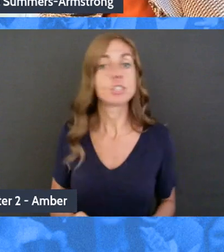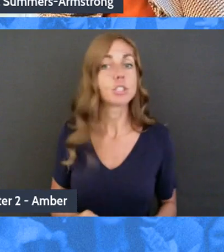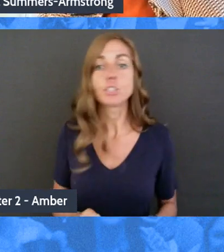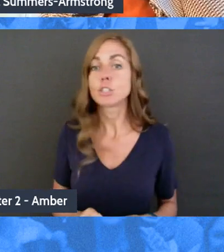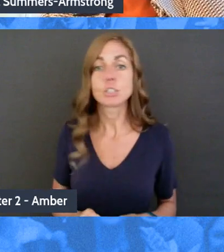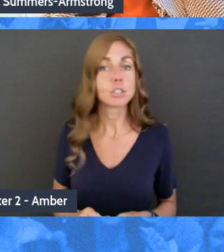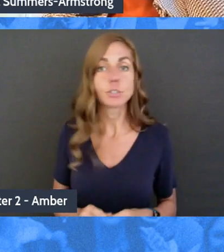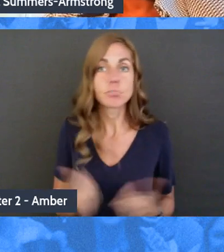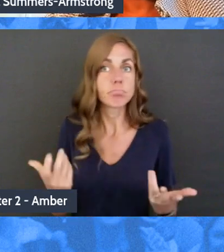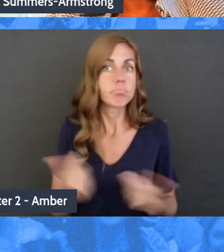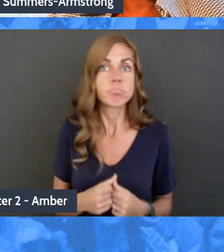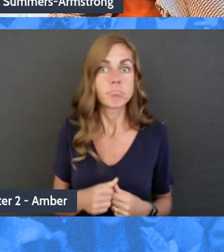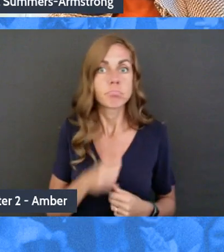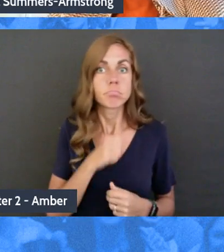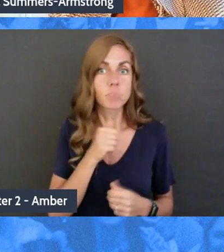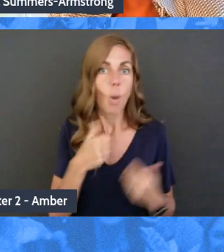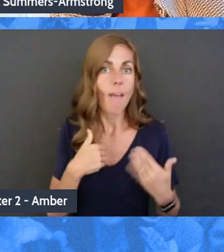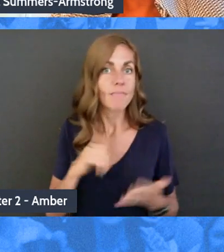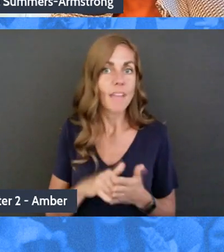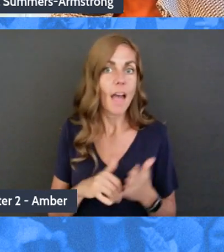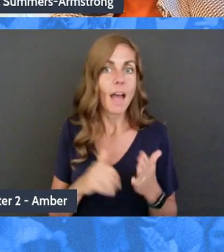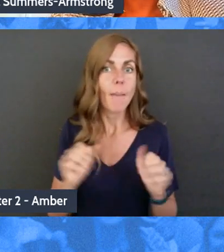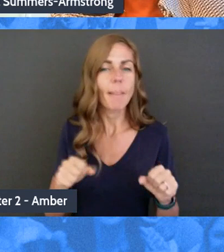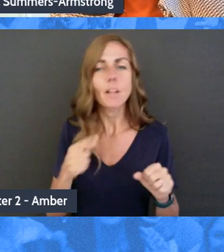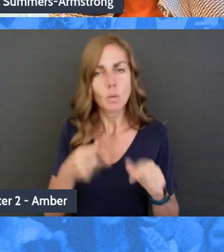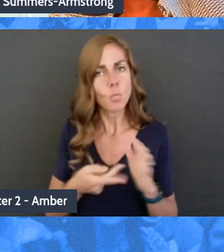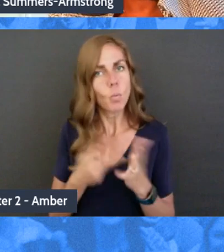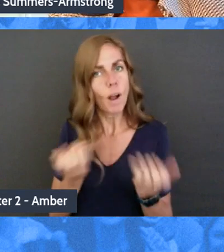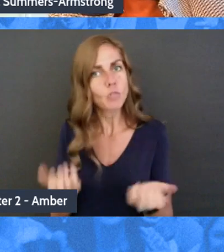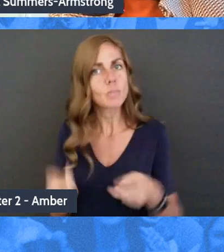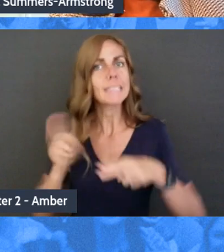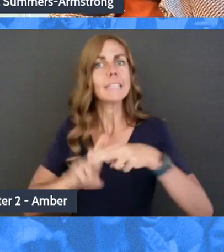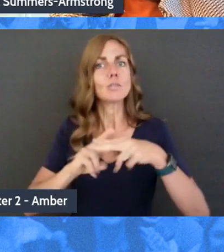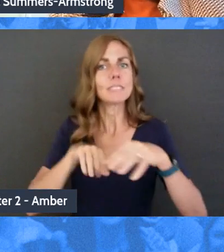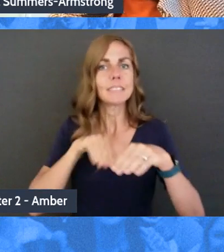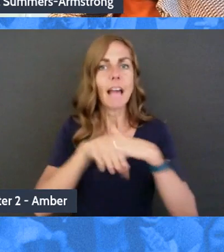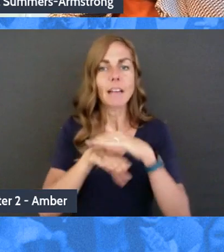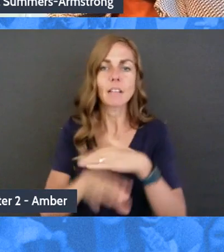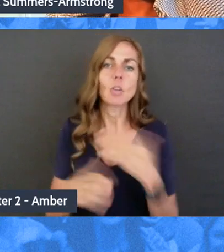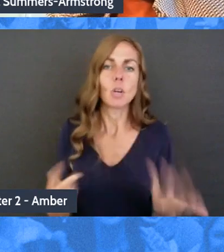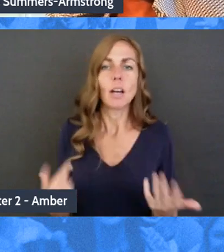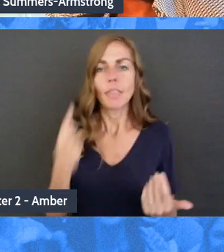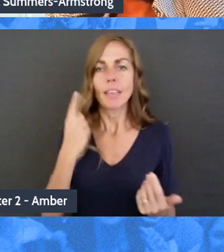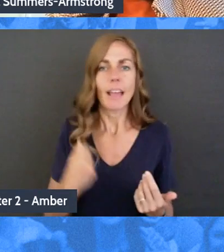And so we need to actually increase access, we do have the voting rights act, section 203